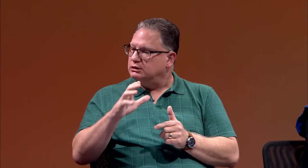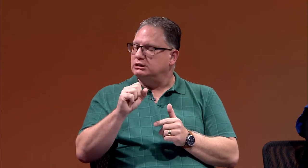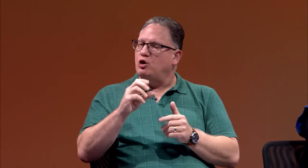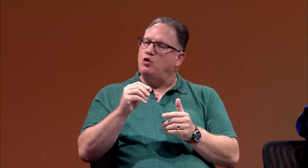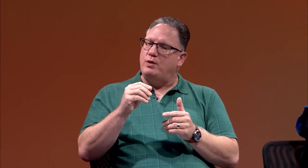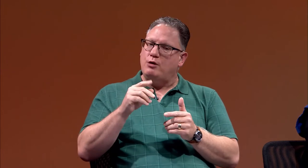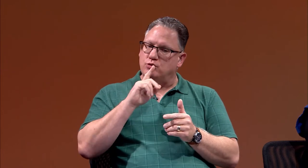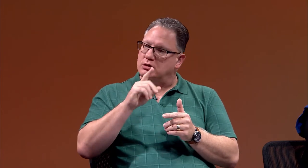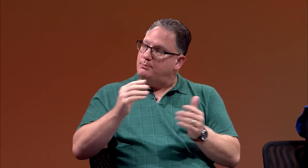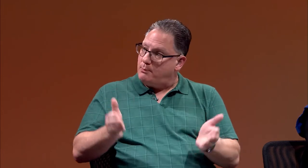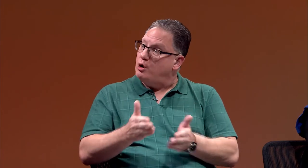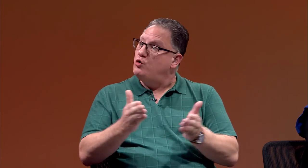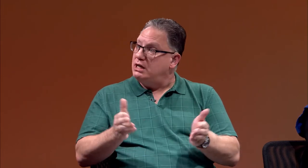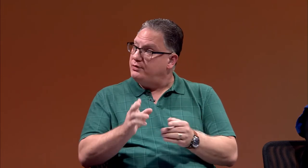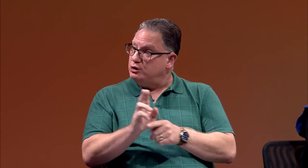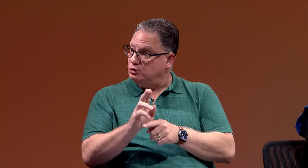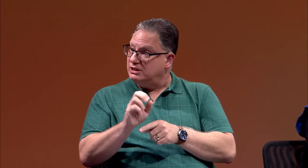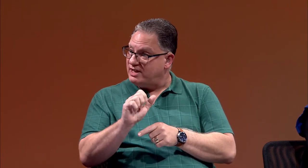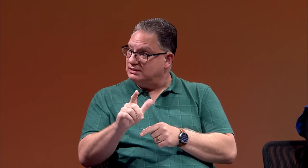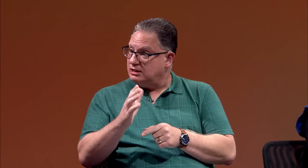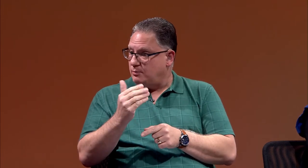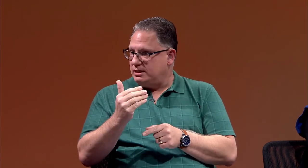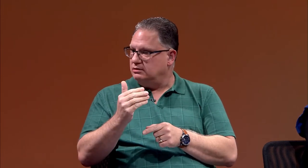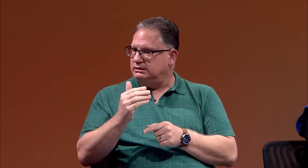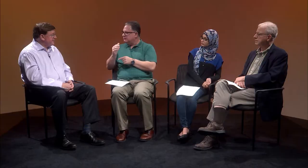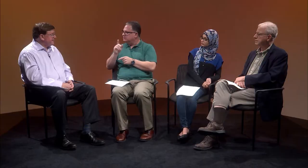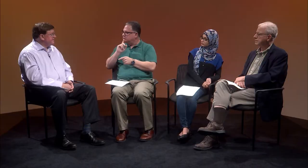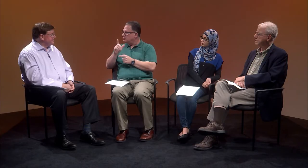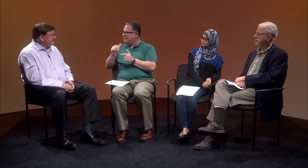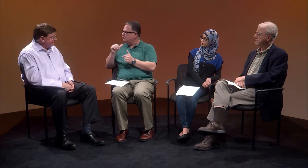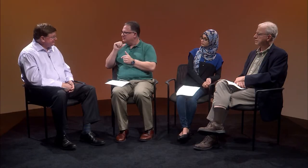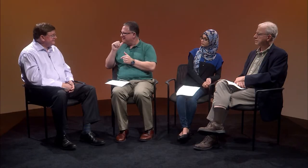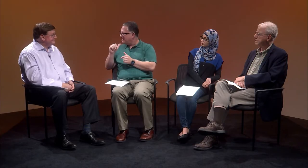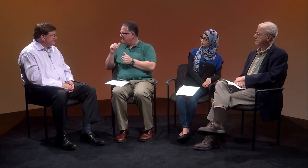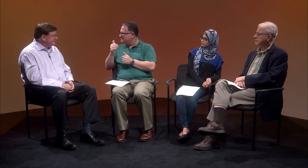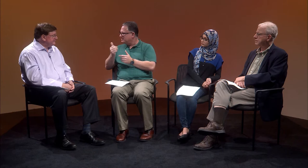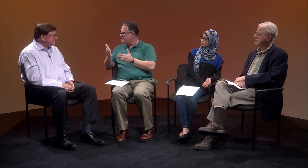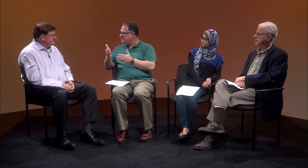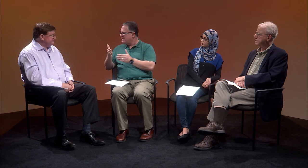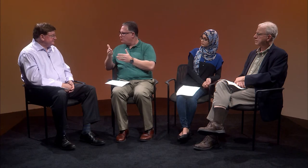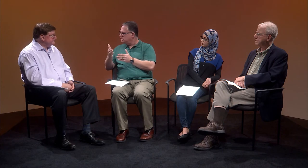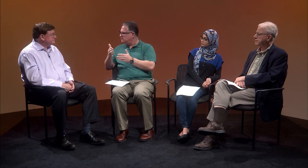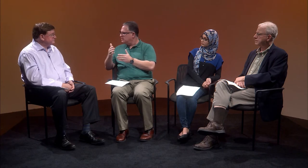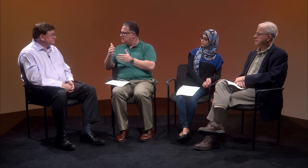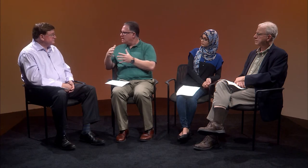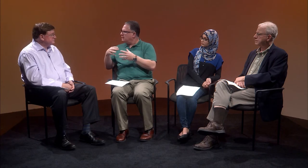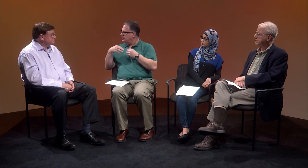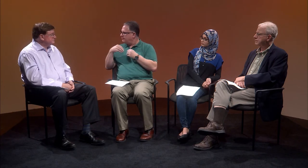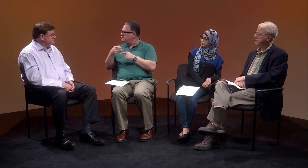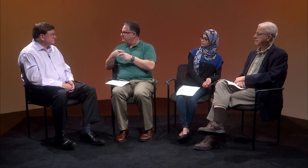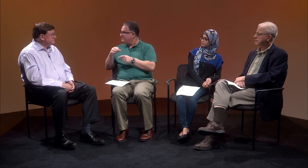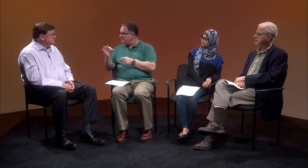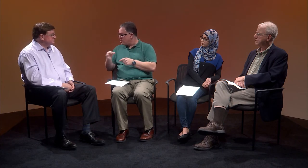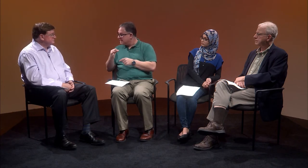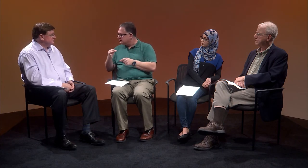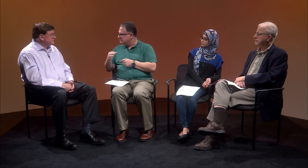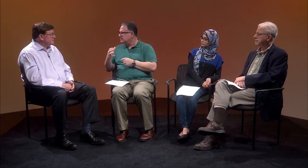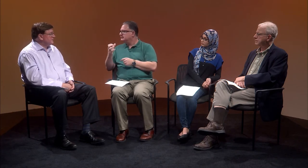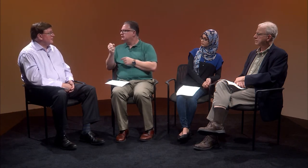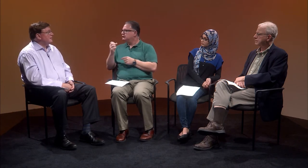So that really promoted the use of ASL because it was a true language and not something that was adopted from France.